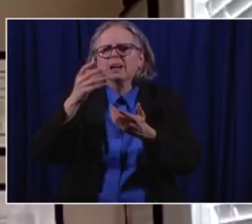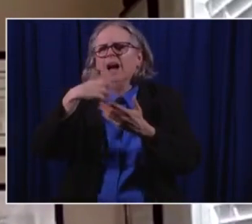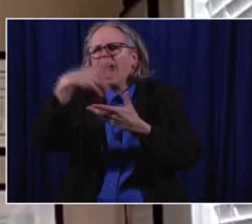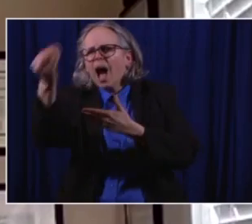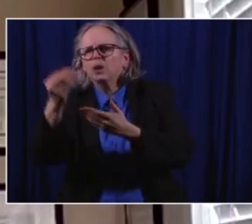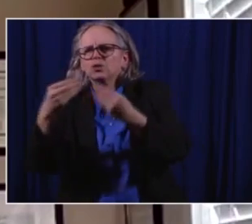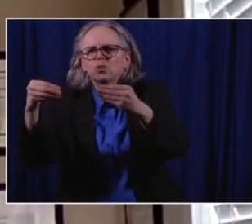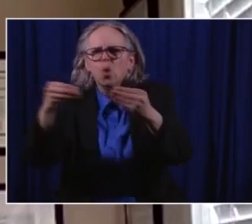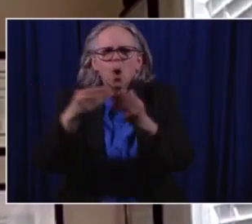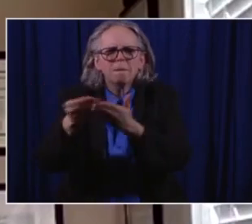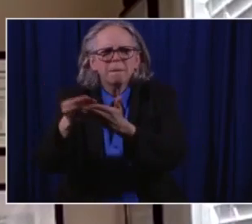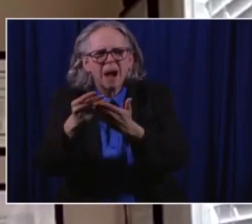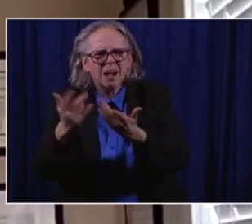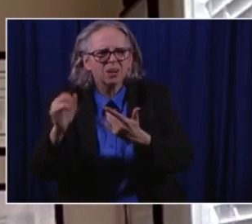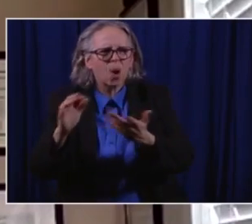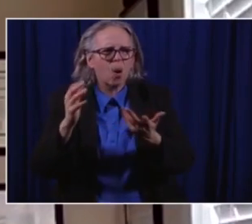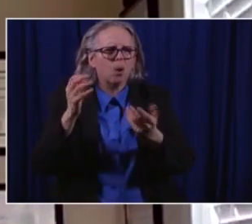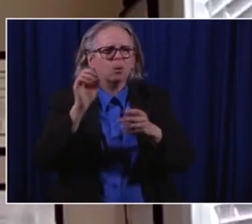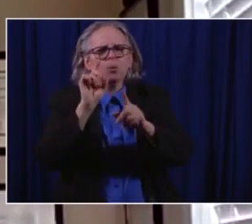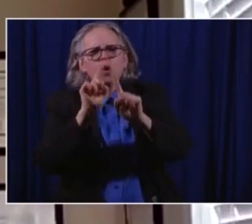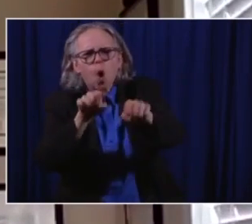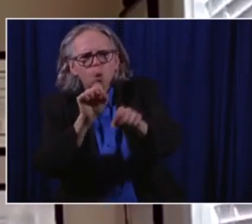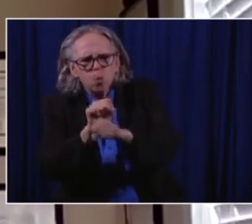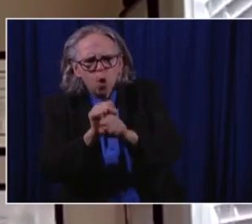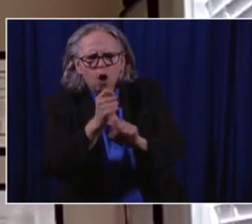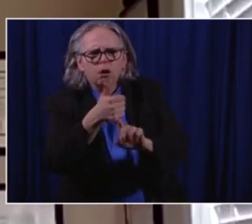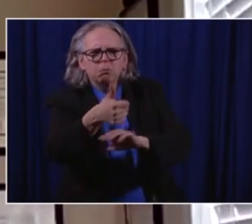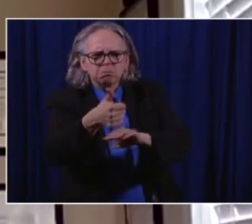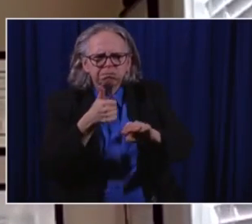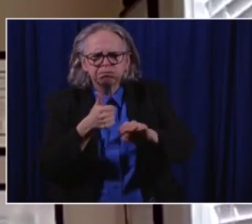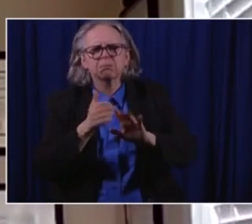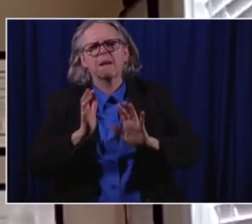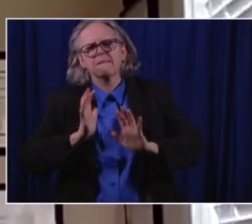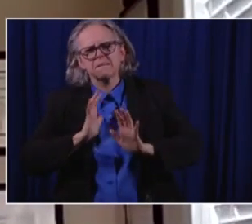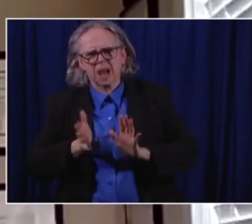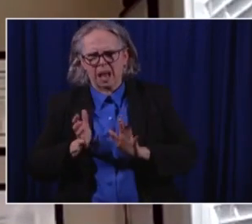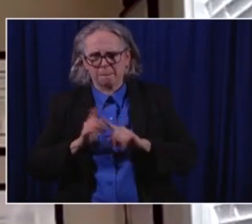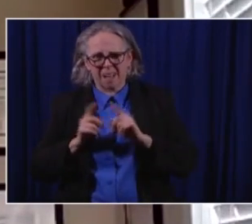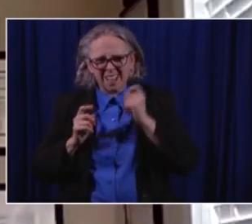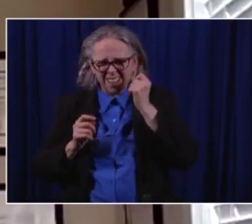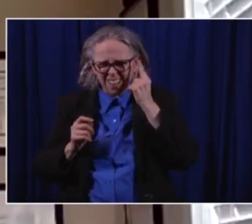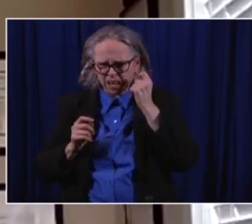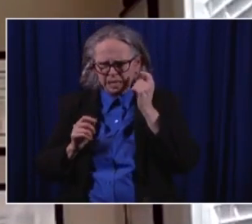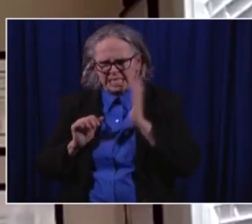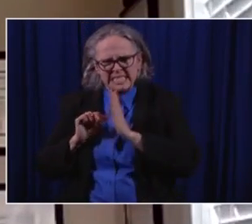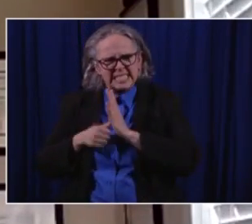For a little while we need to stay apart. That real. They instead we have to stay home except when it's necessary for trips for supplies were going